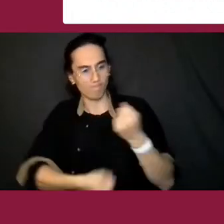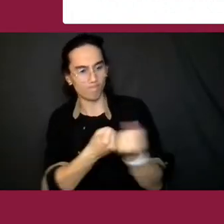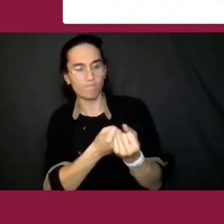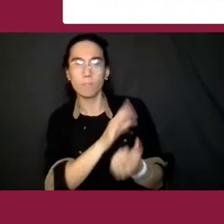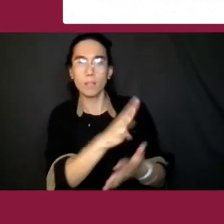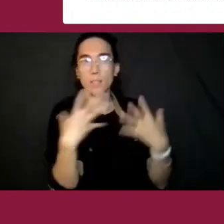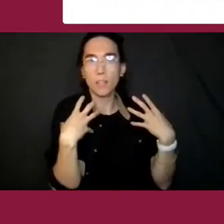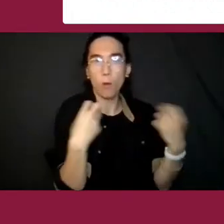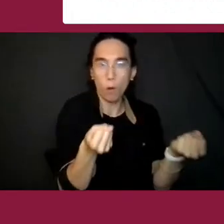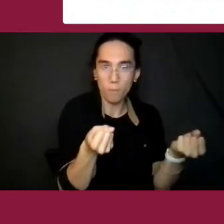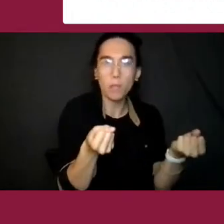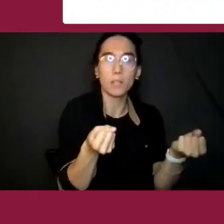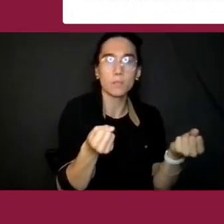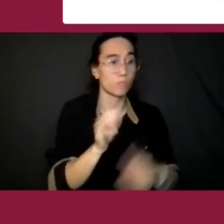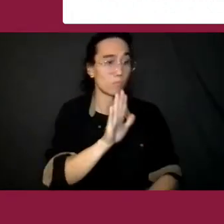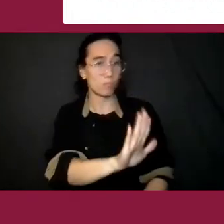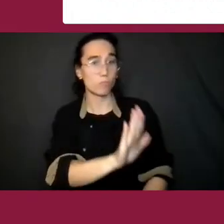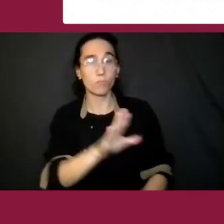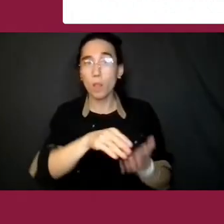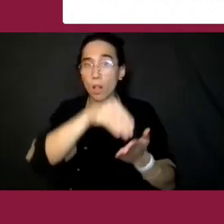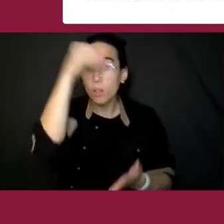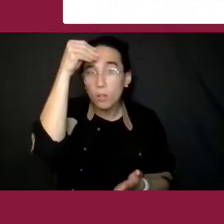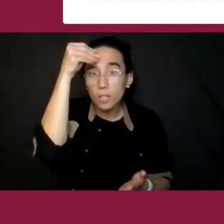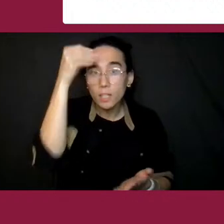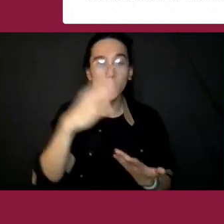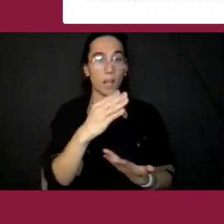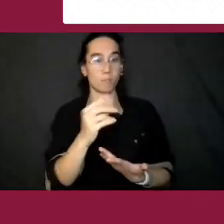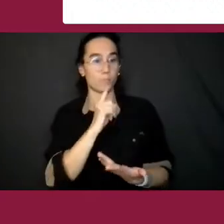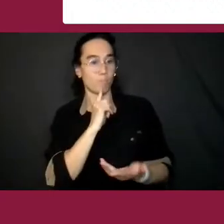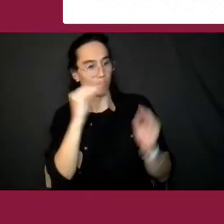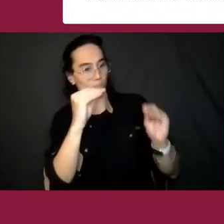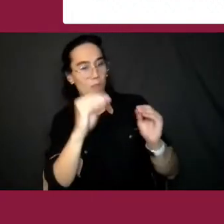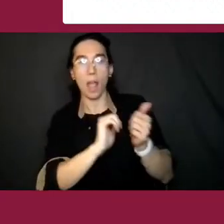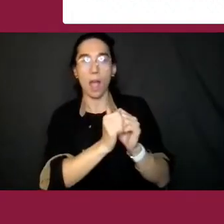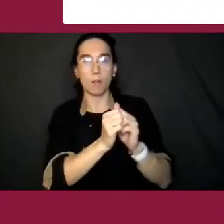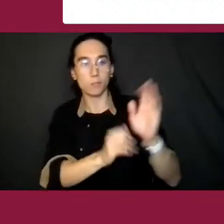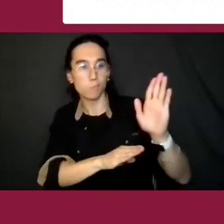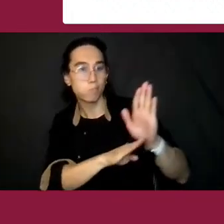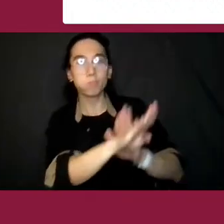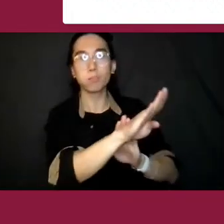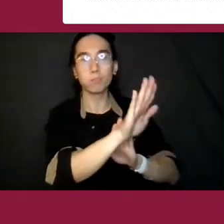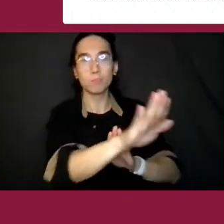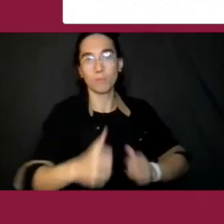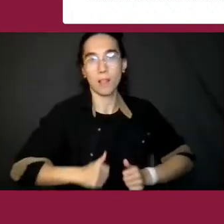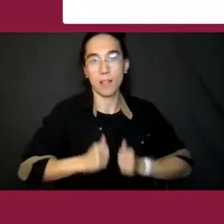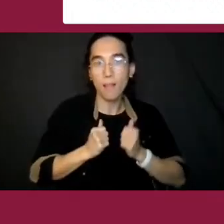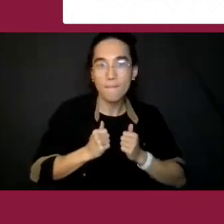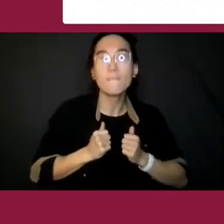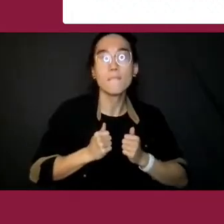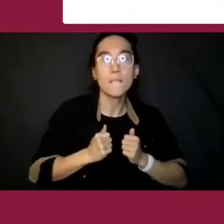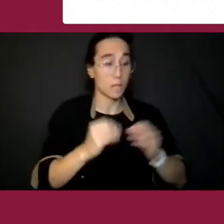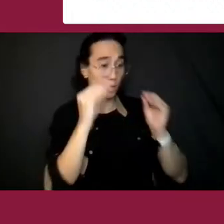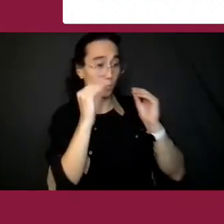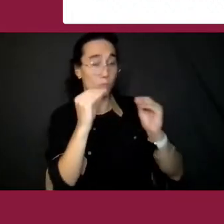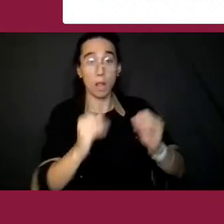preparing them for fulfilling life. By teaching emotional, social, and life skills, education